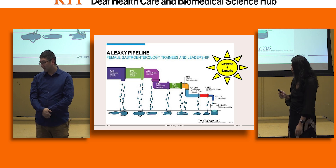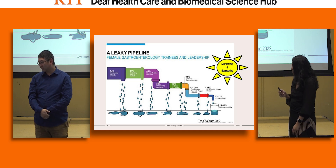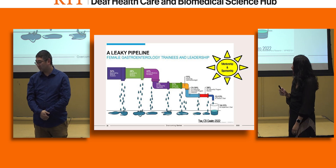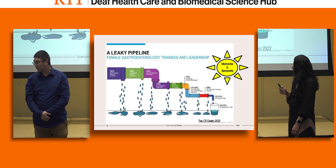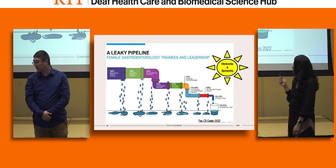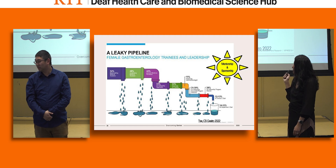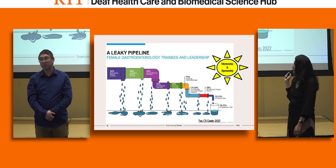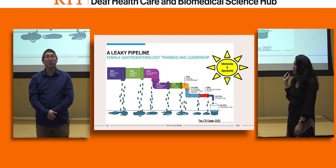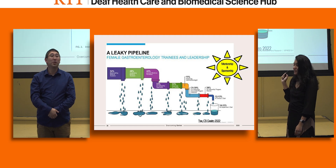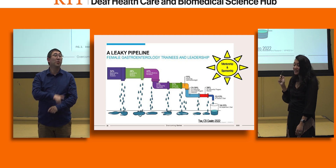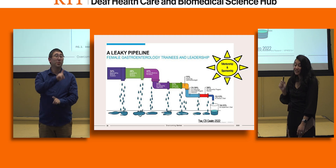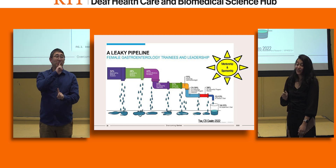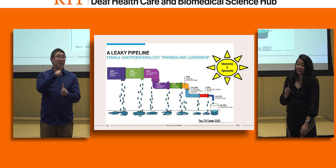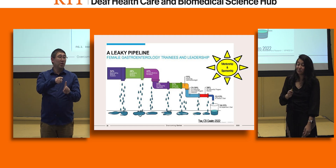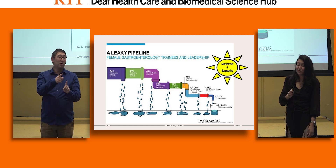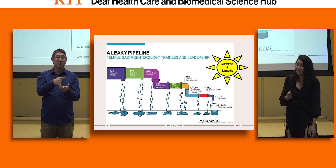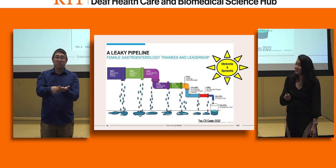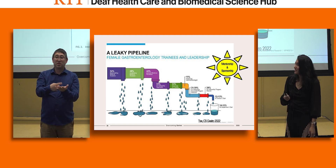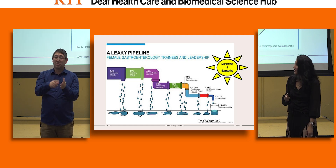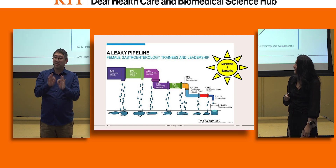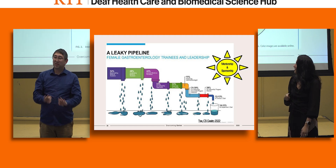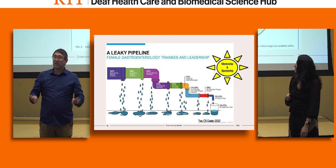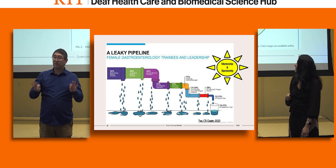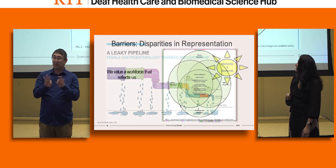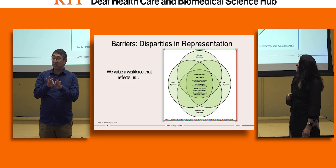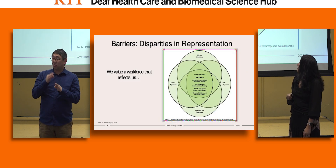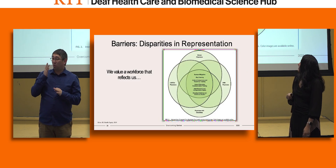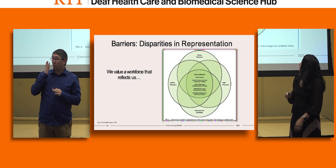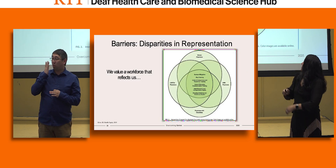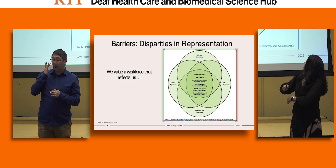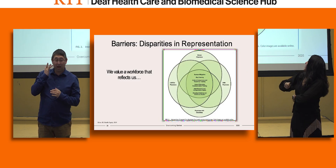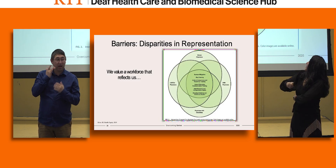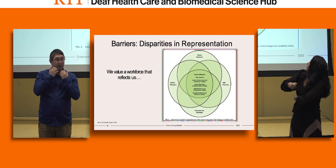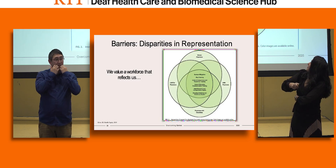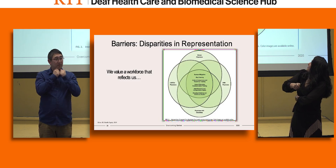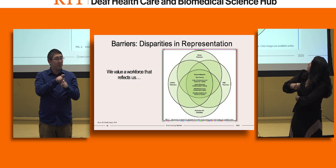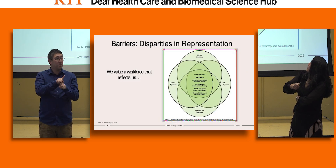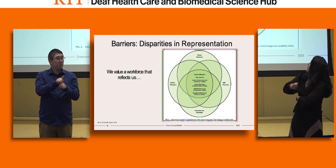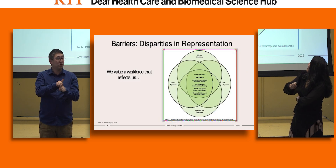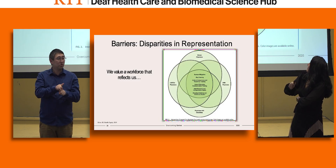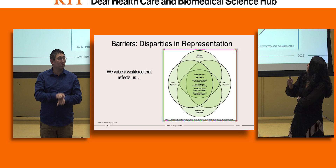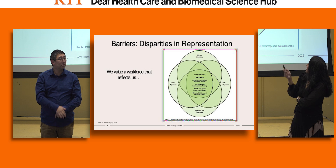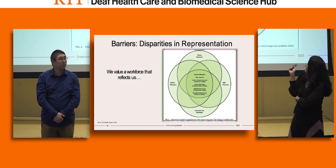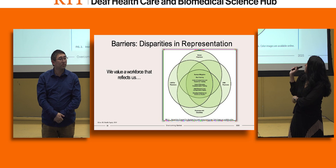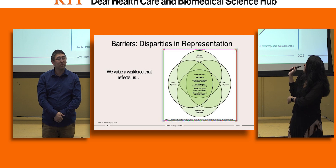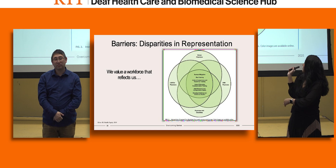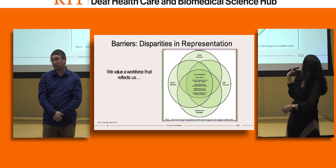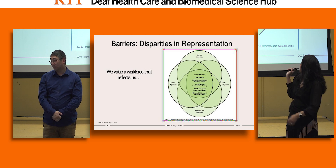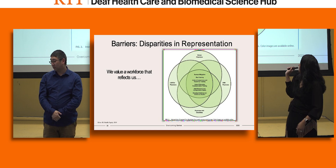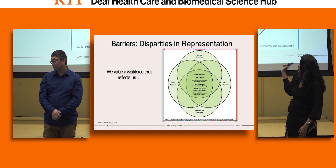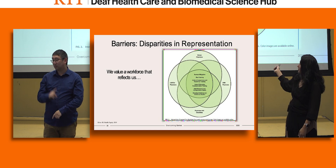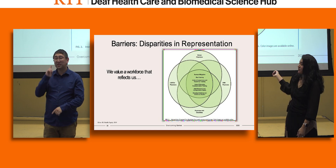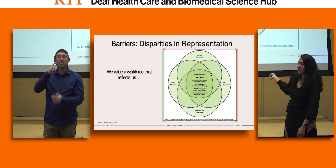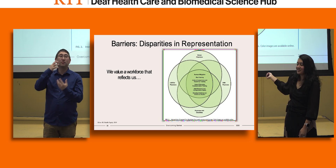about the significant importance of this. So, this is another beautiful recent study